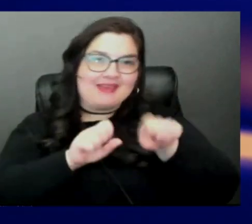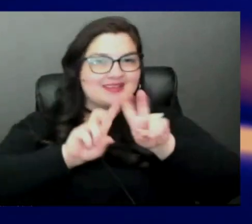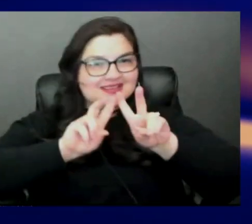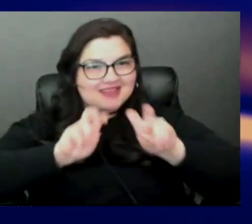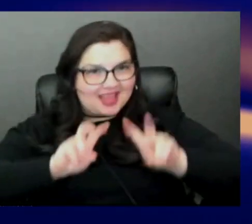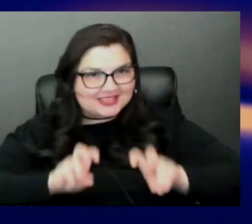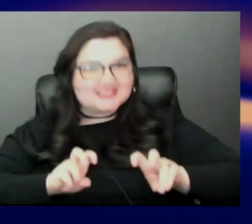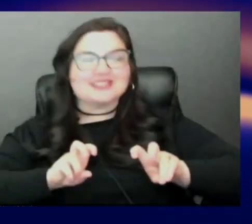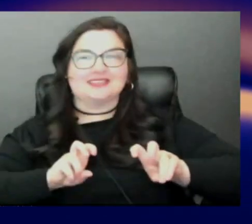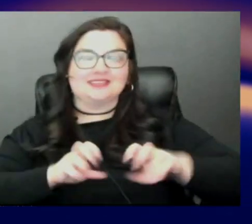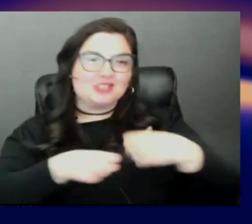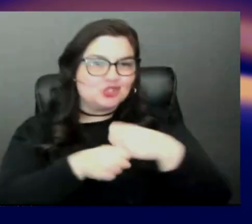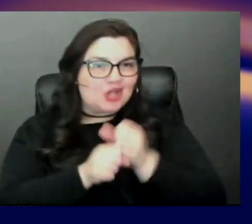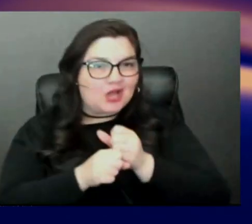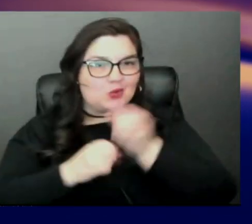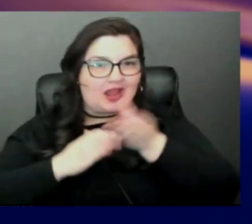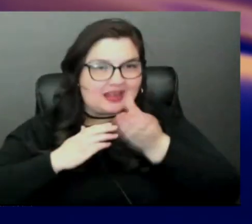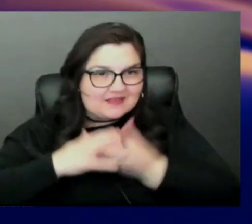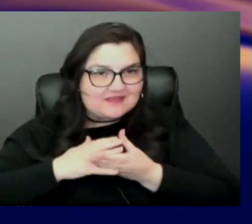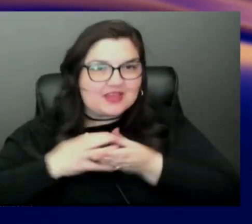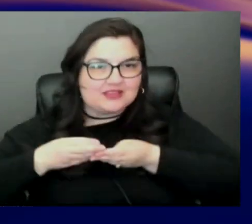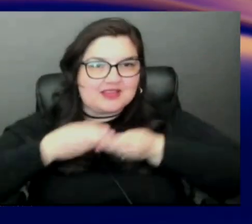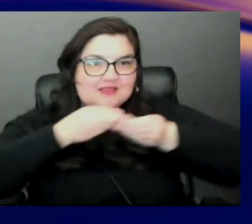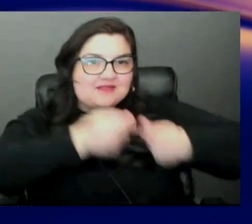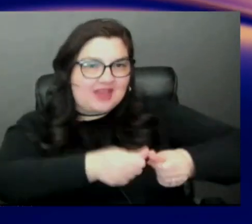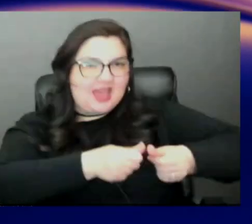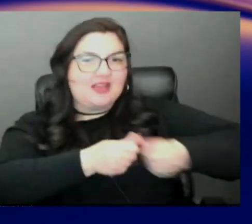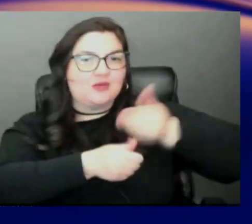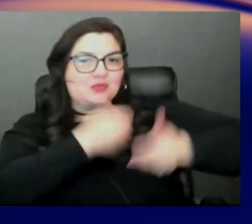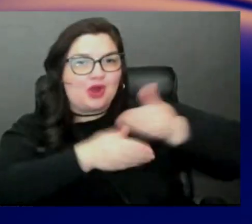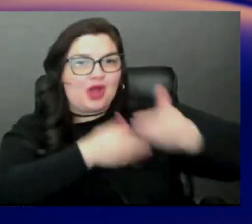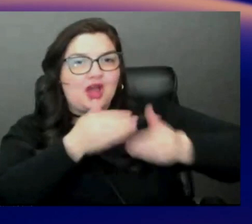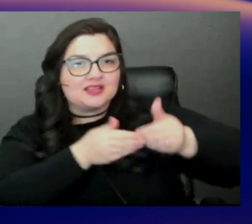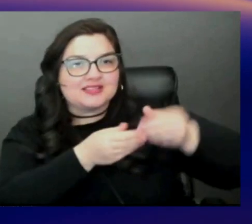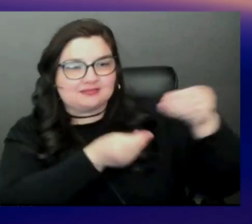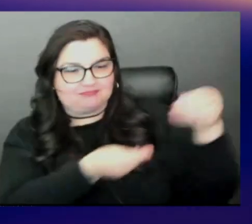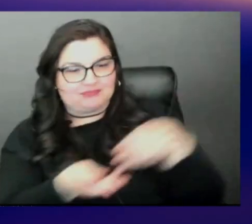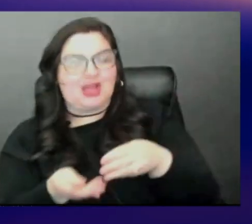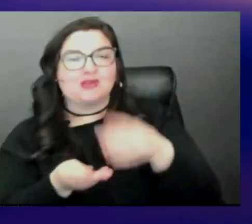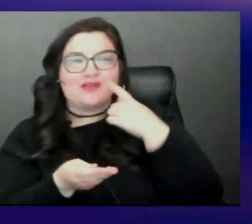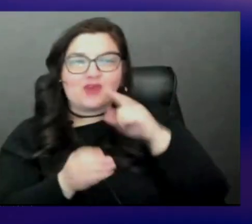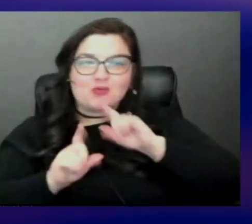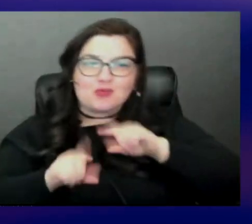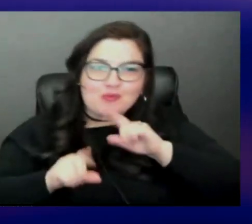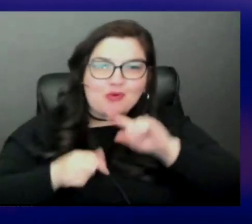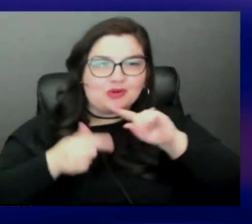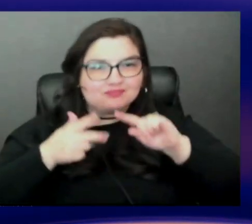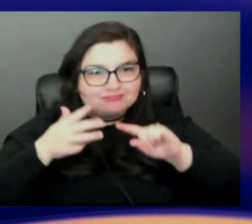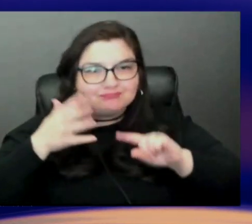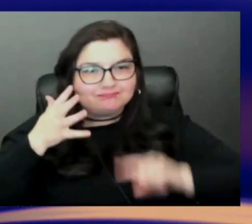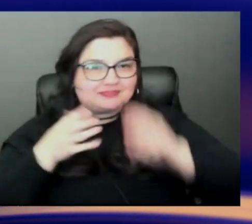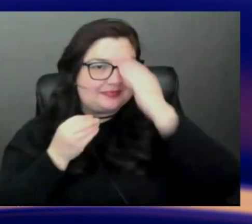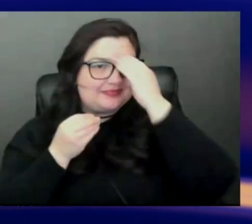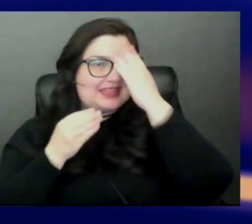generate files that could be fed into processes downstream for reporting and all sort of other data orchestration use cases.